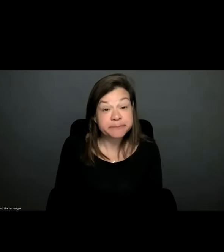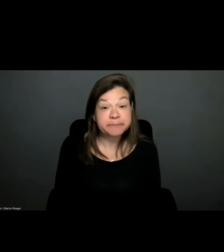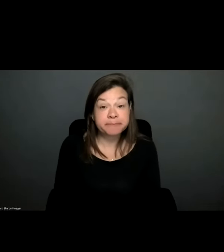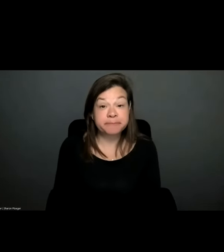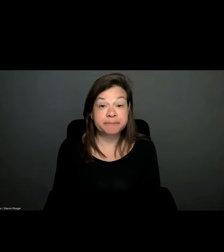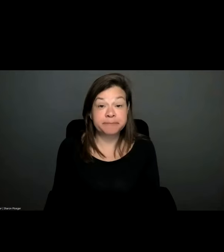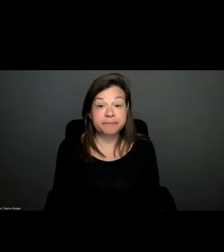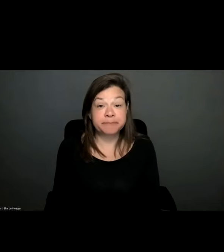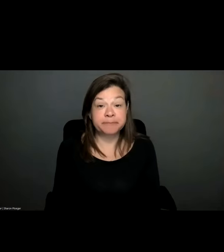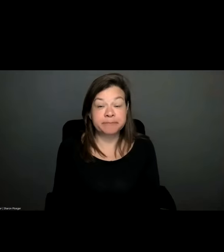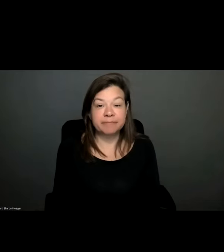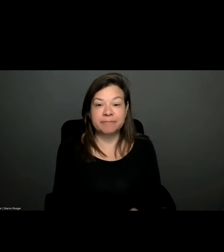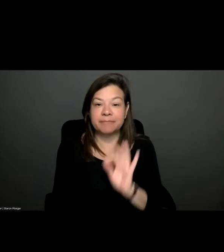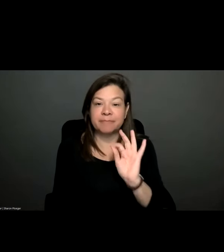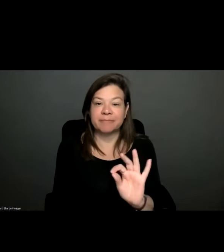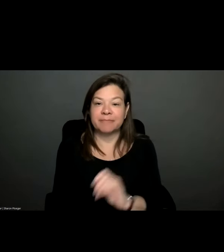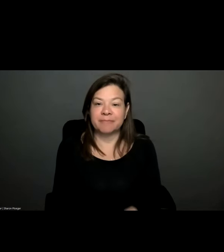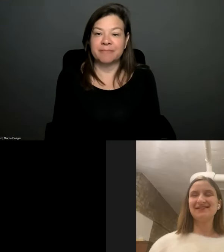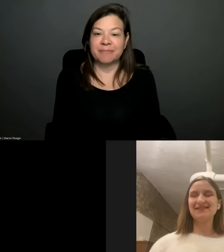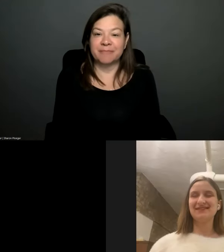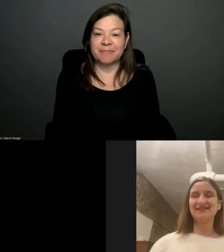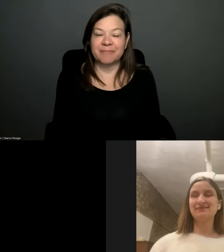Yeah, thank you. Disclosure and all of this sort